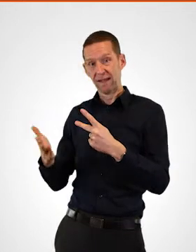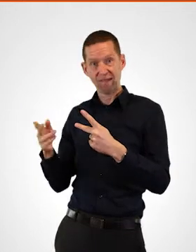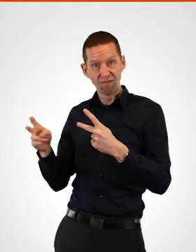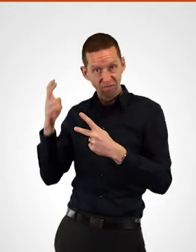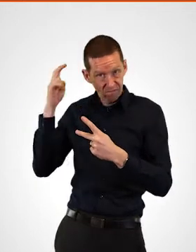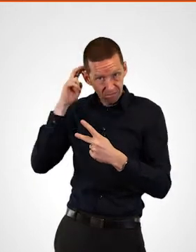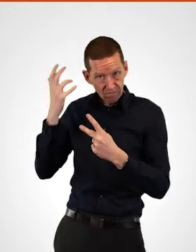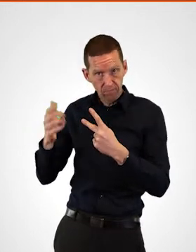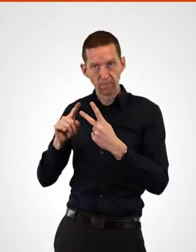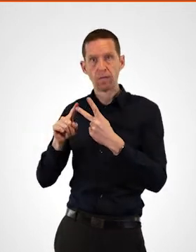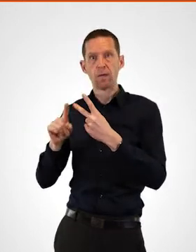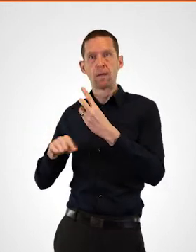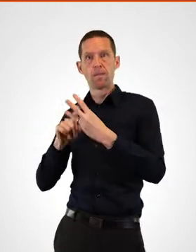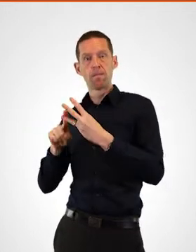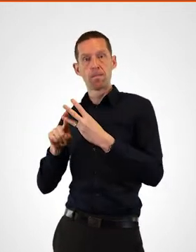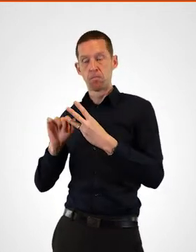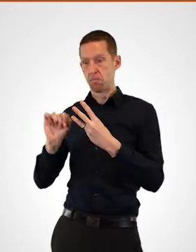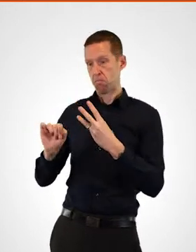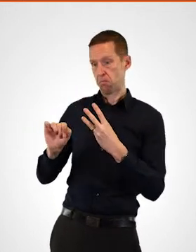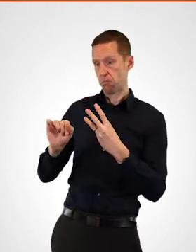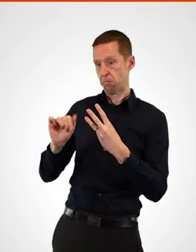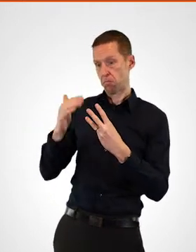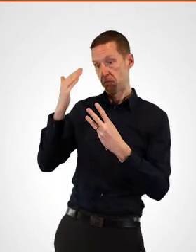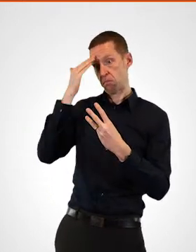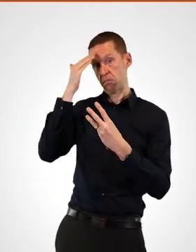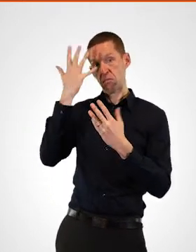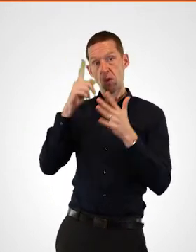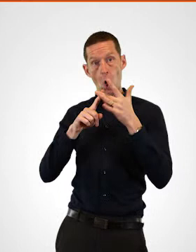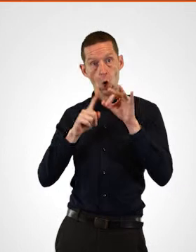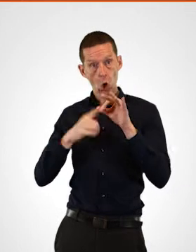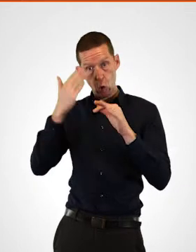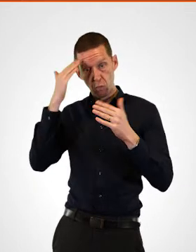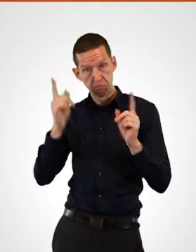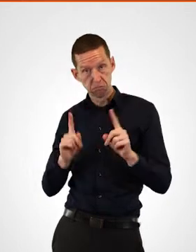but of course the intellectual ability of the child is also very important here,